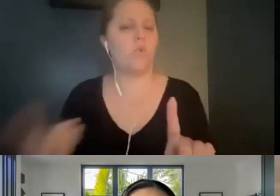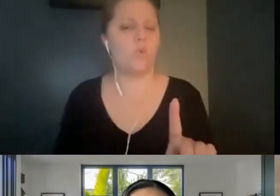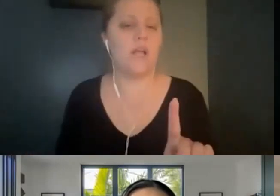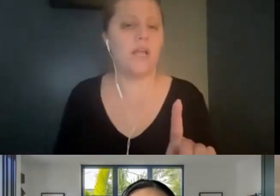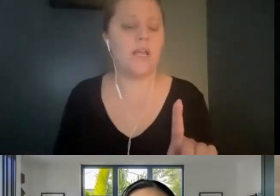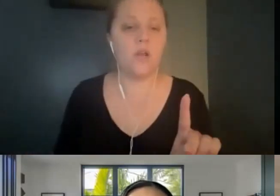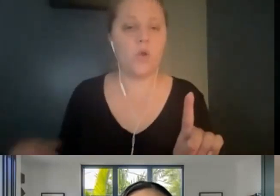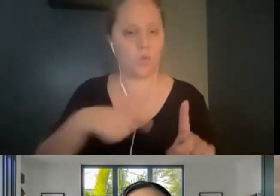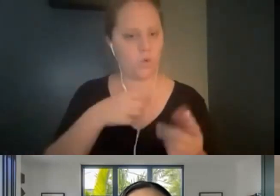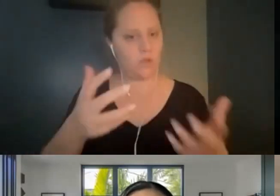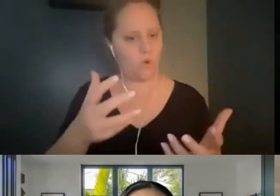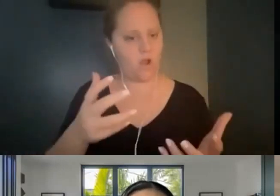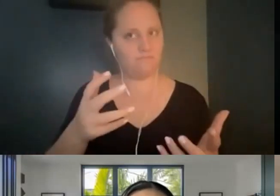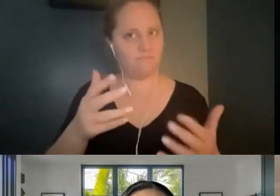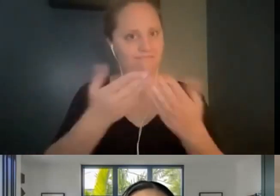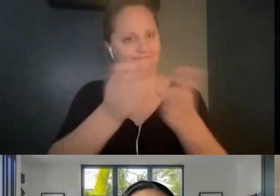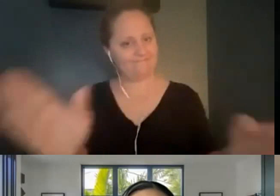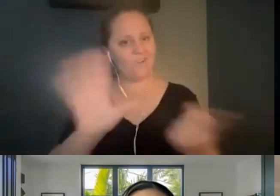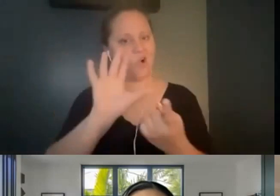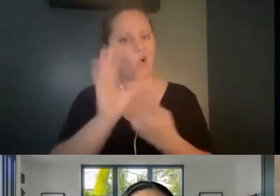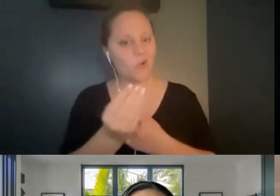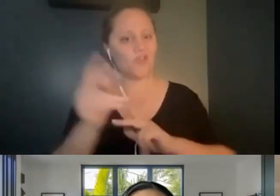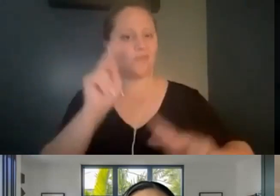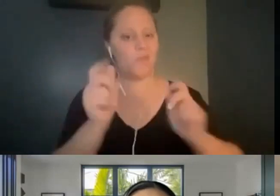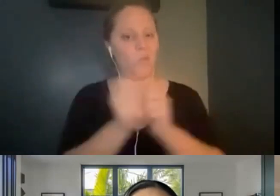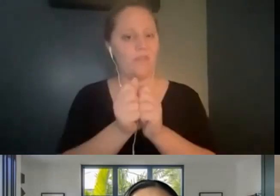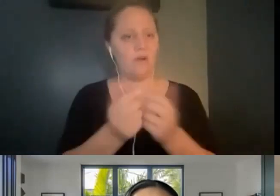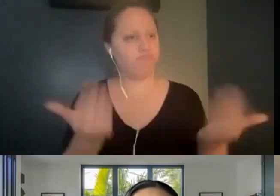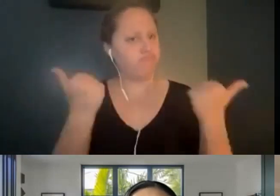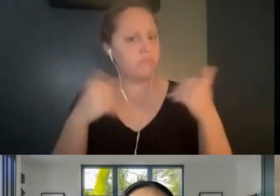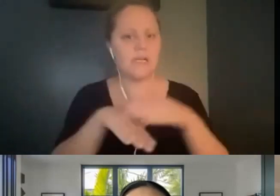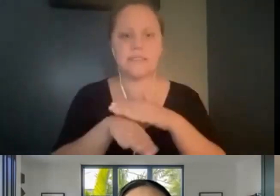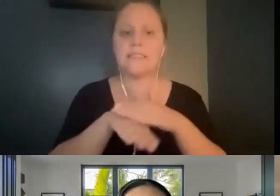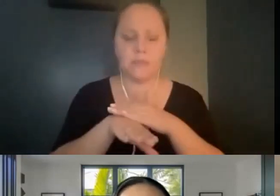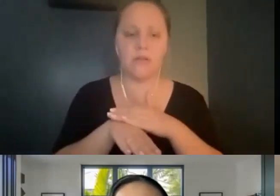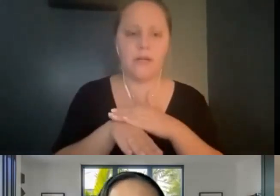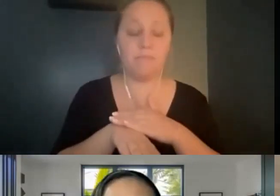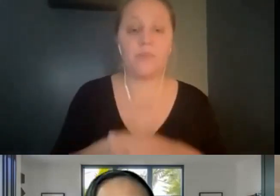a cultural of accessibility and providing ways for people to be successful.